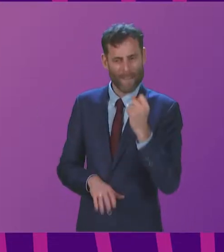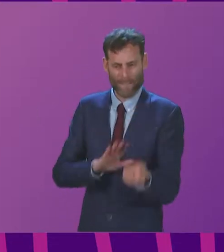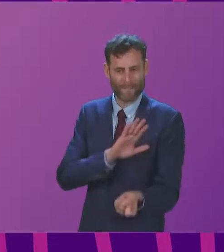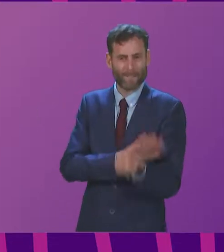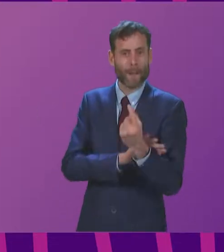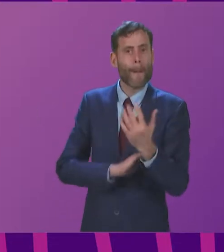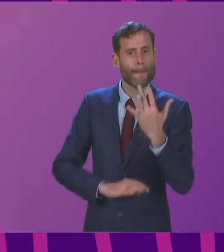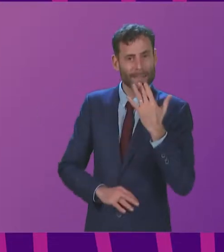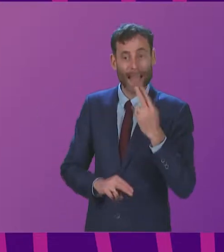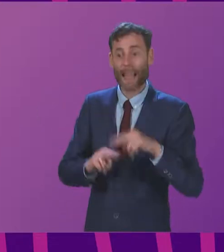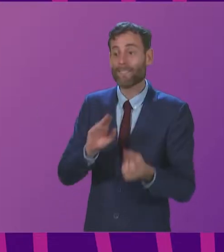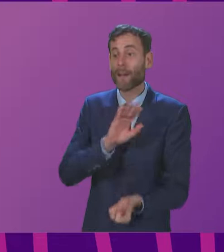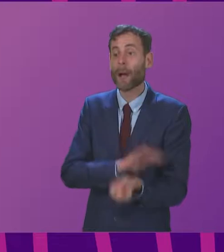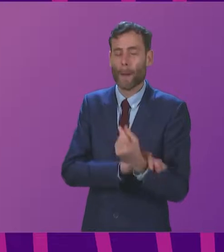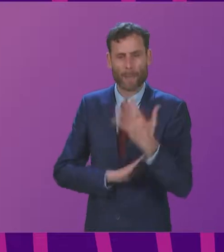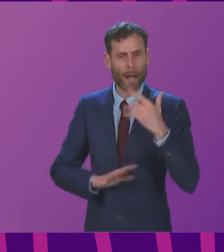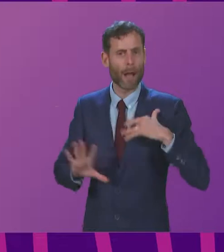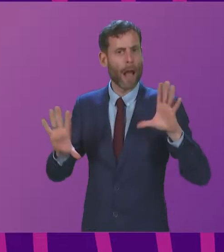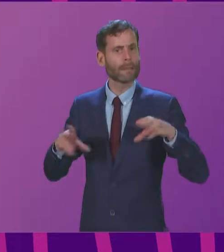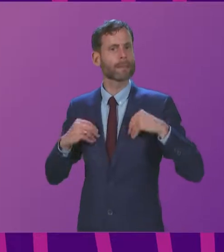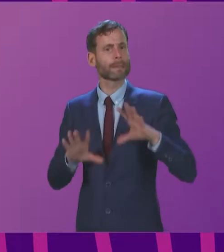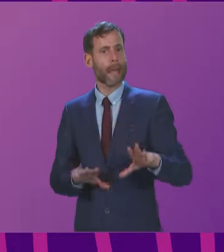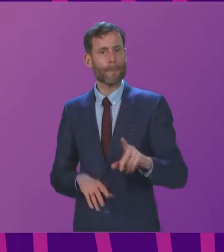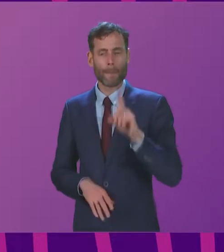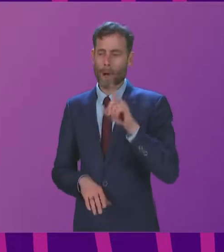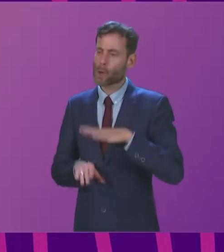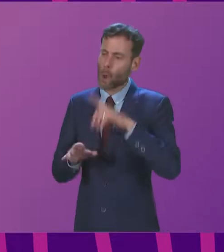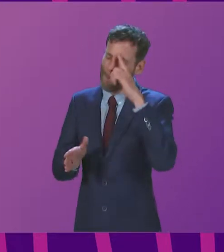However, if we are making it up as we go along, that has taken us—I am not complacent—to a